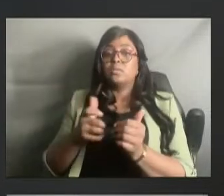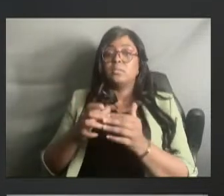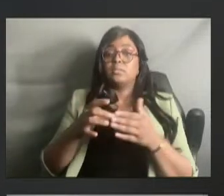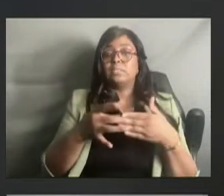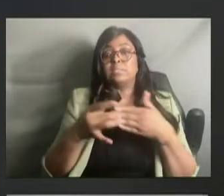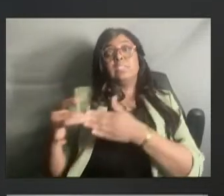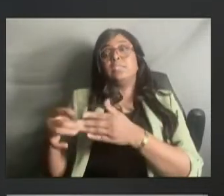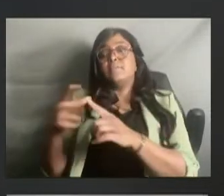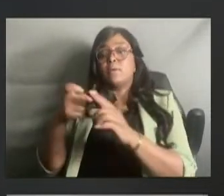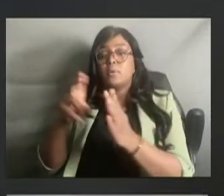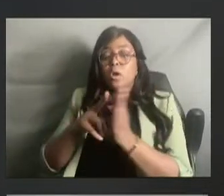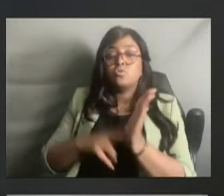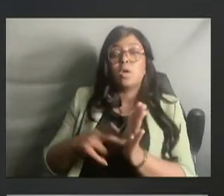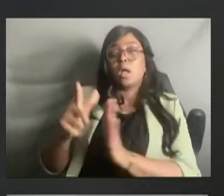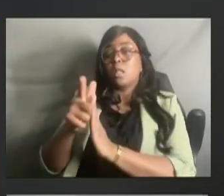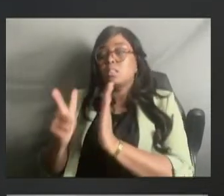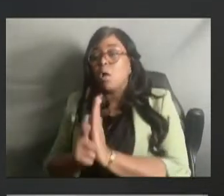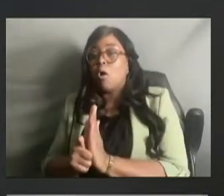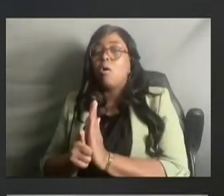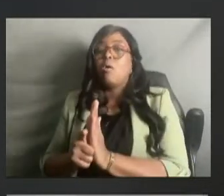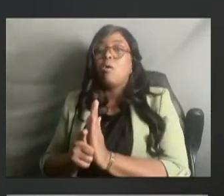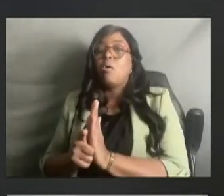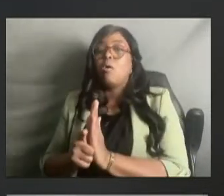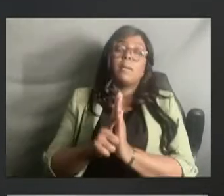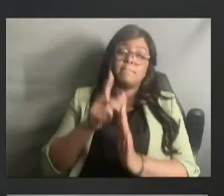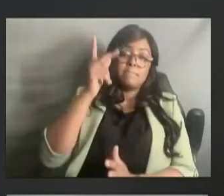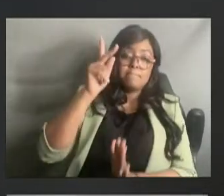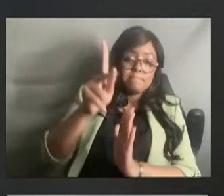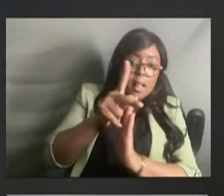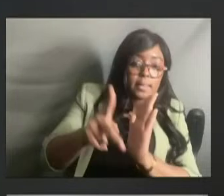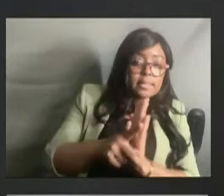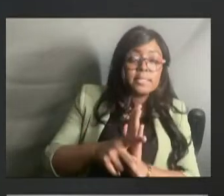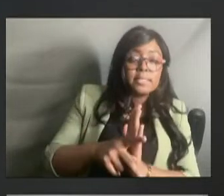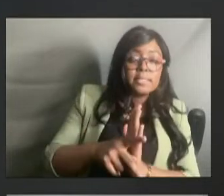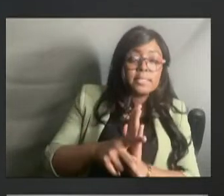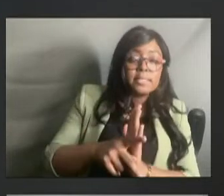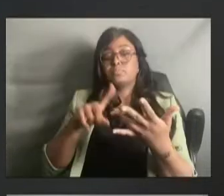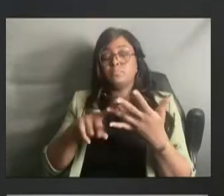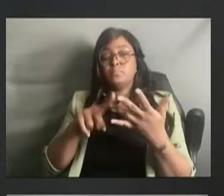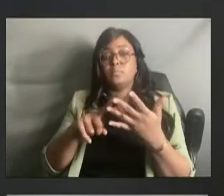non-discretionary expenditures, which are the things that are